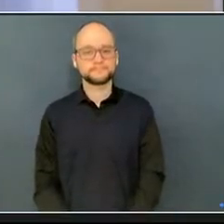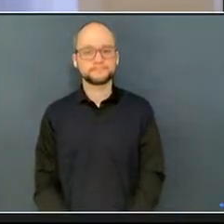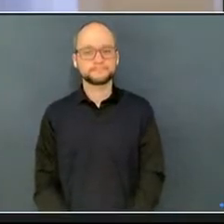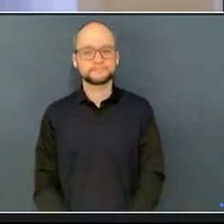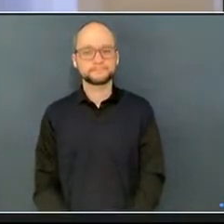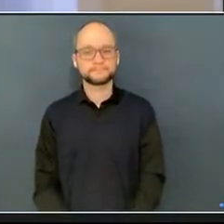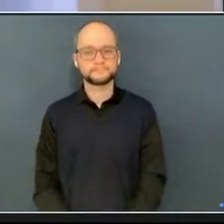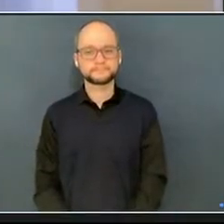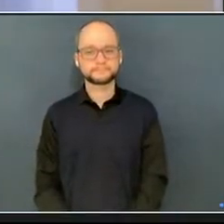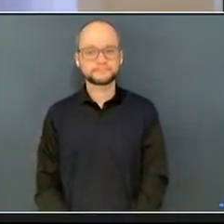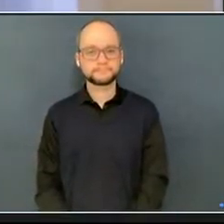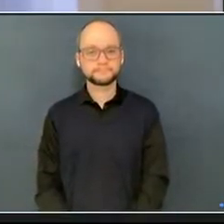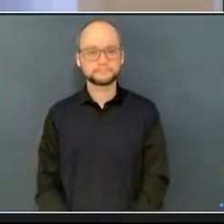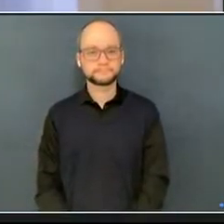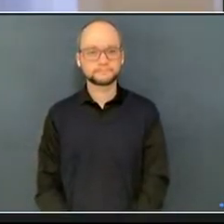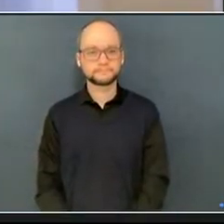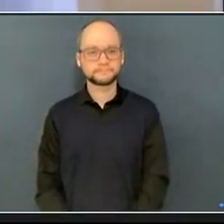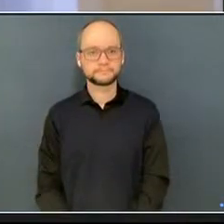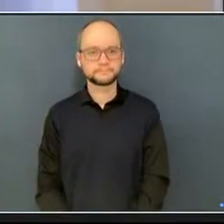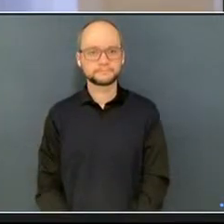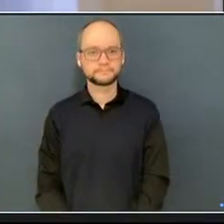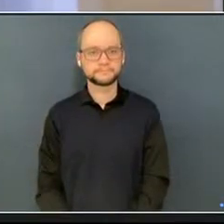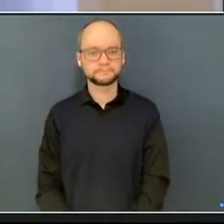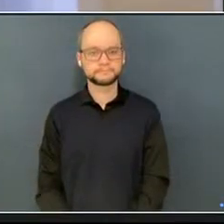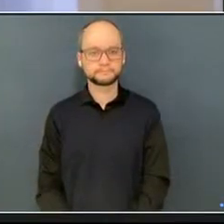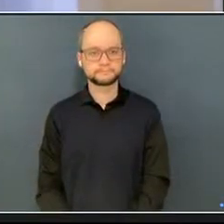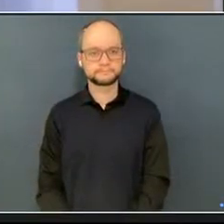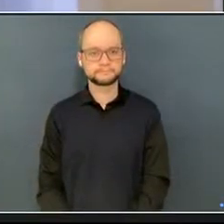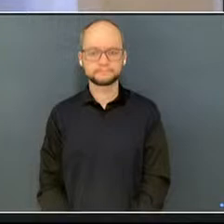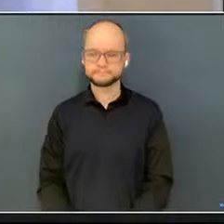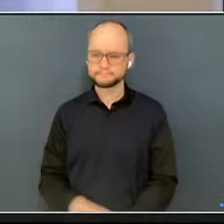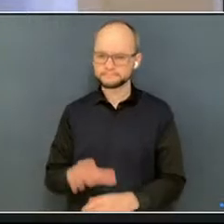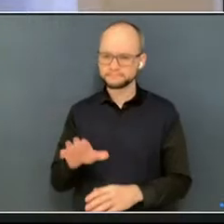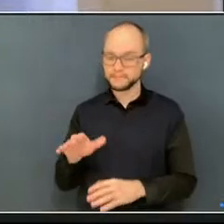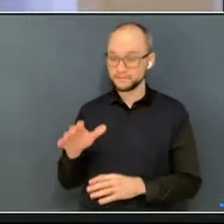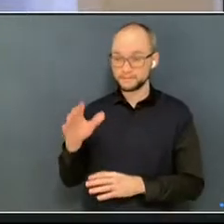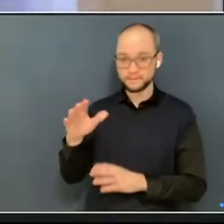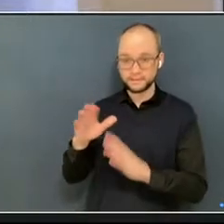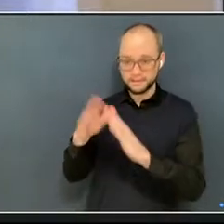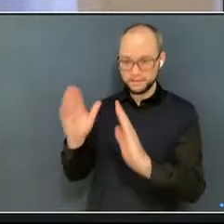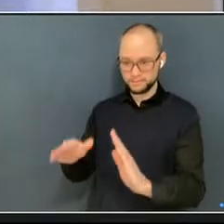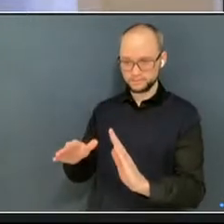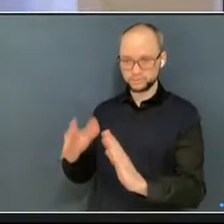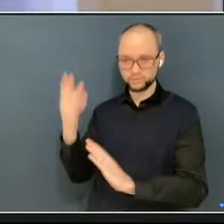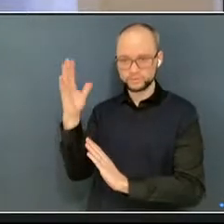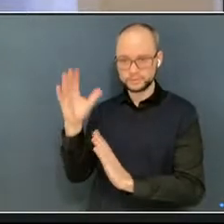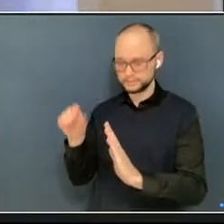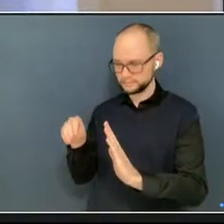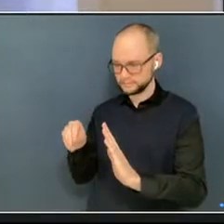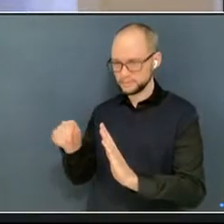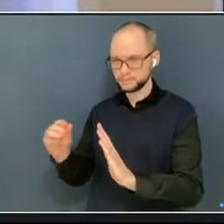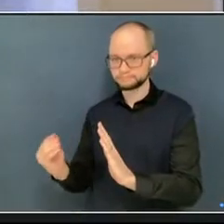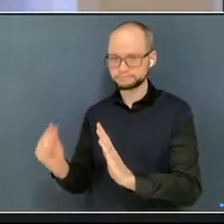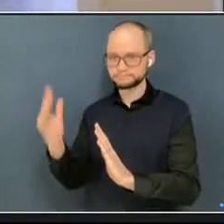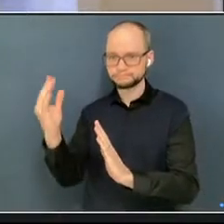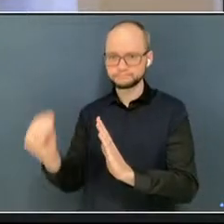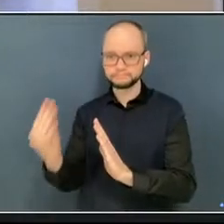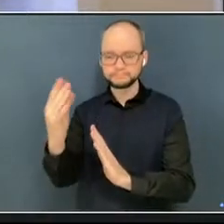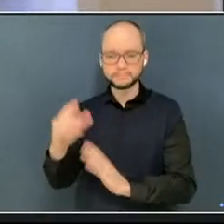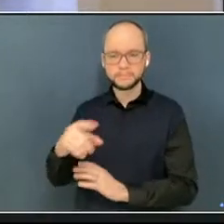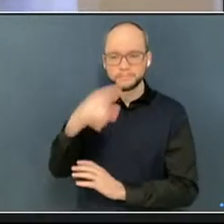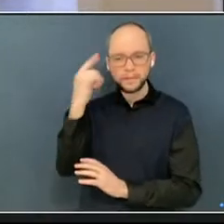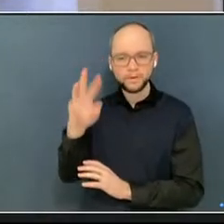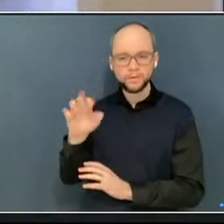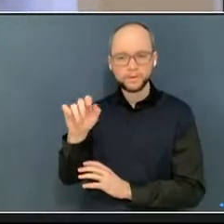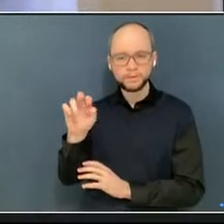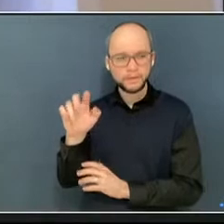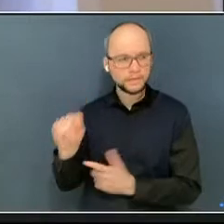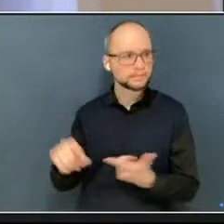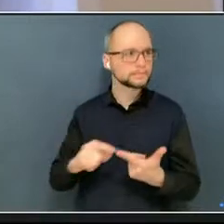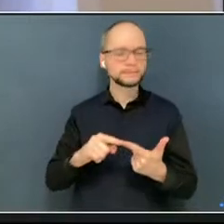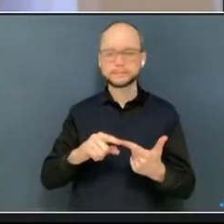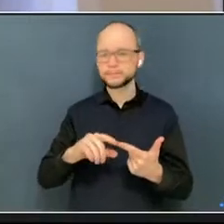Tell me the trees I planted at the house, the cedars of Lebanon, the black walnut, the ginko, the horse chestnut, the Osage,